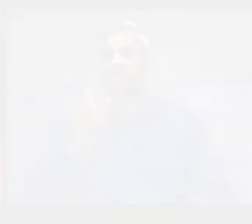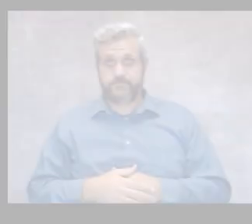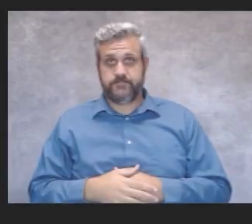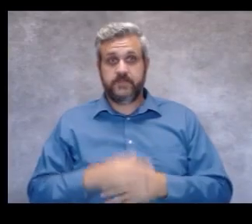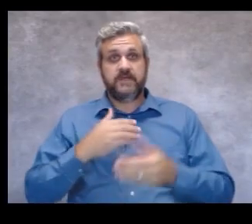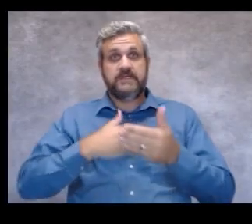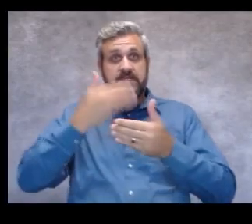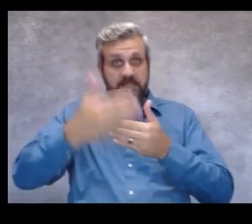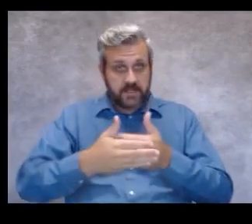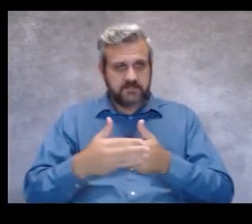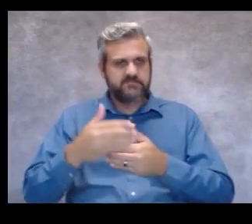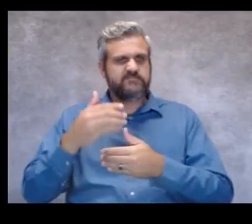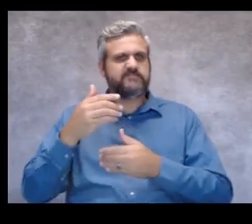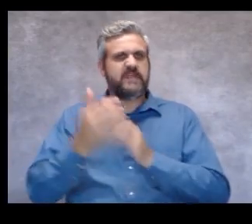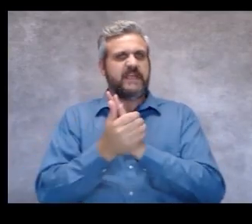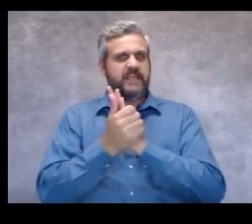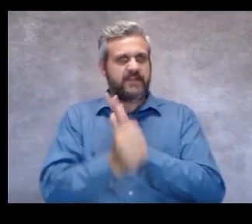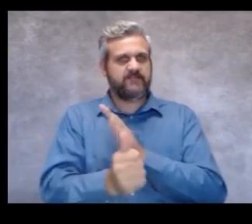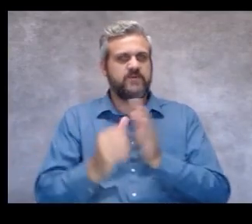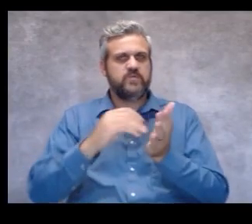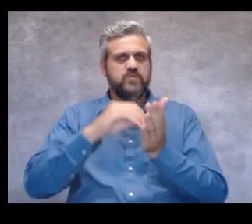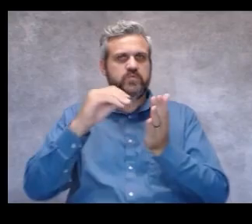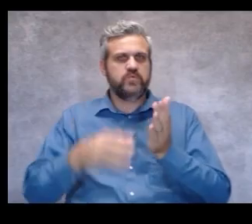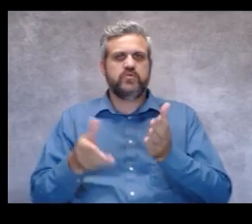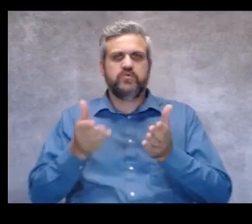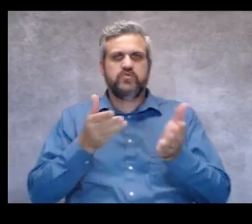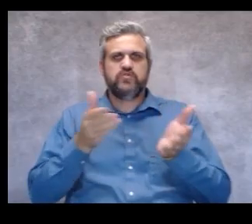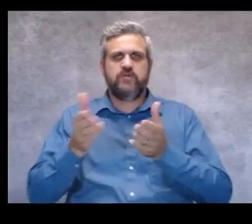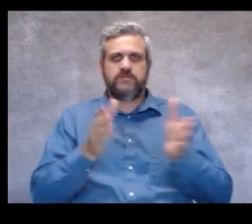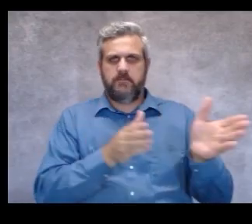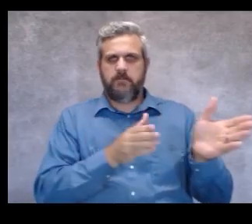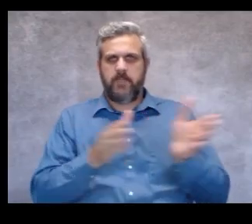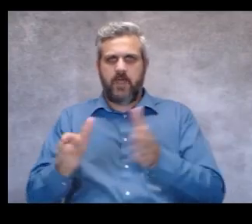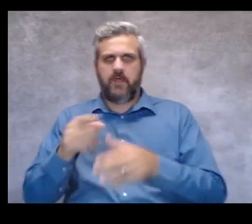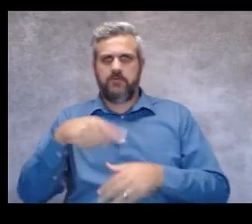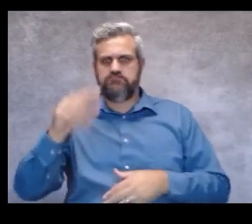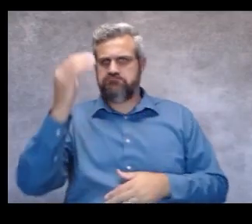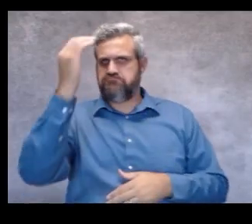Let's talk about the gifted student services plan. As you know, the district